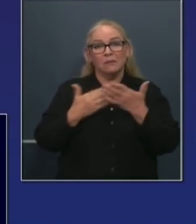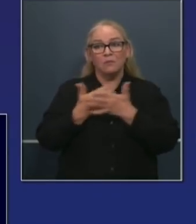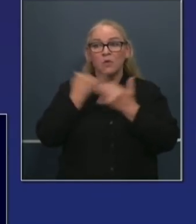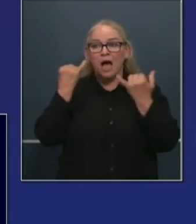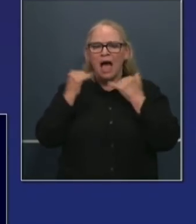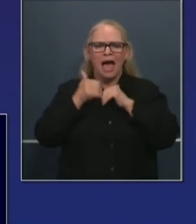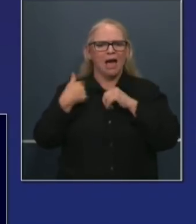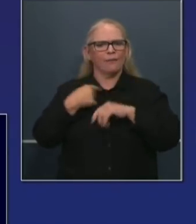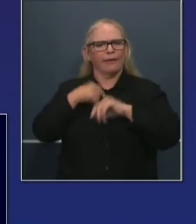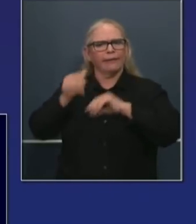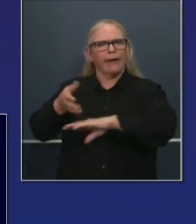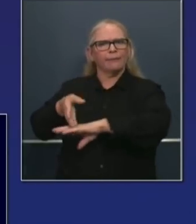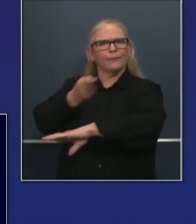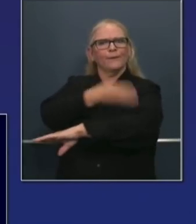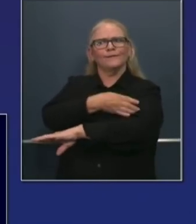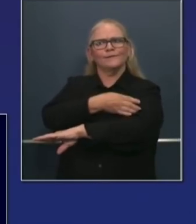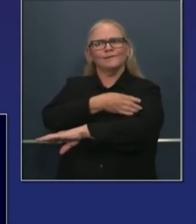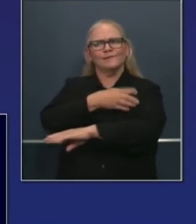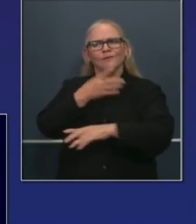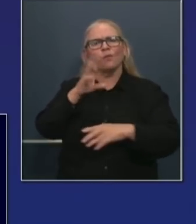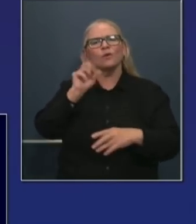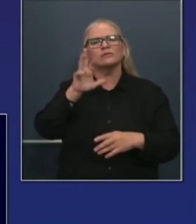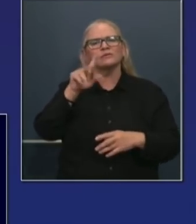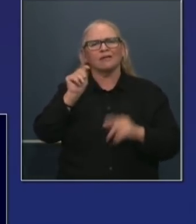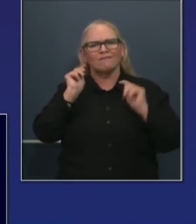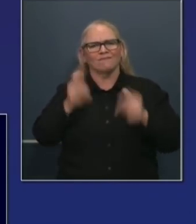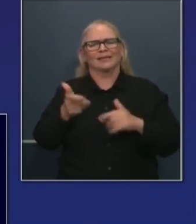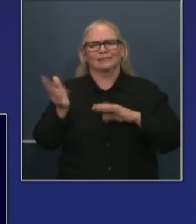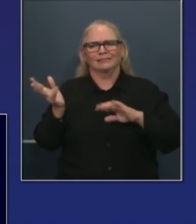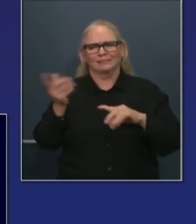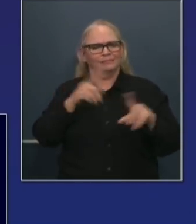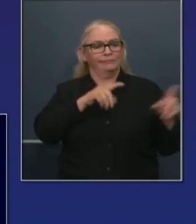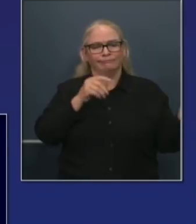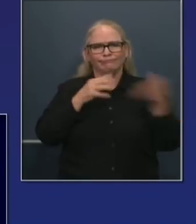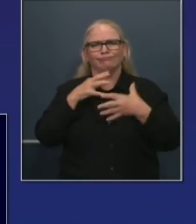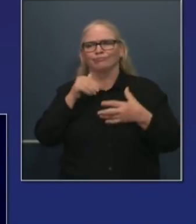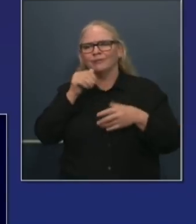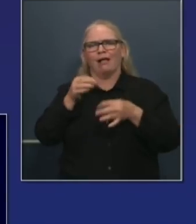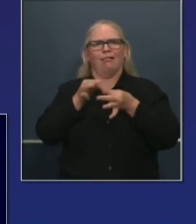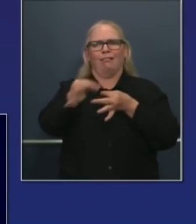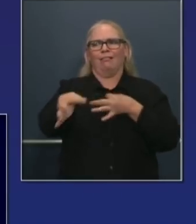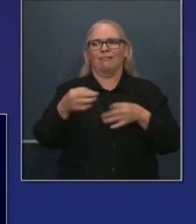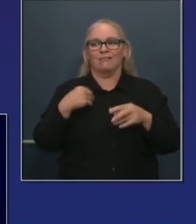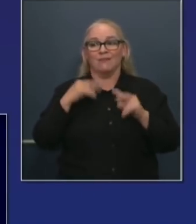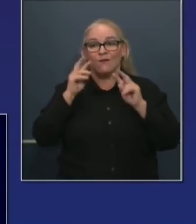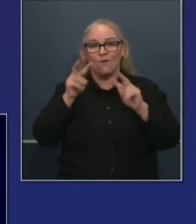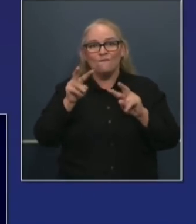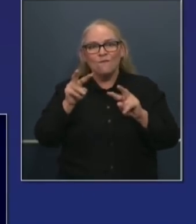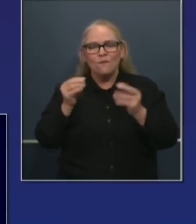CREATIVE IN THIS SPACE AND WE MAY HAVE A BIT OF SURPRISE